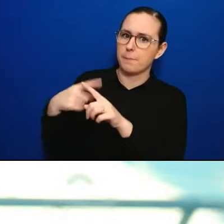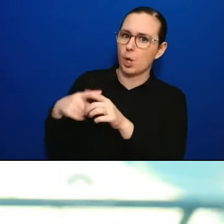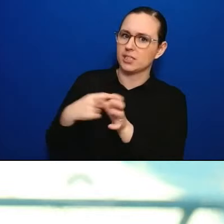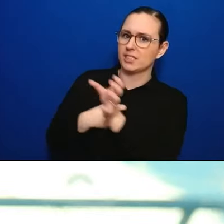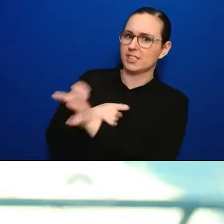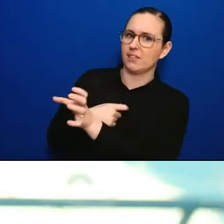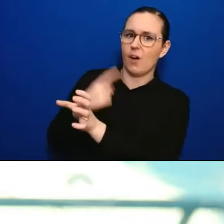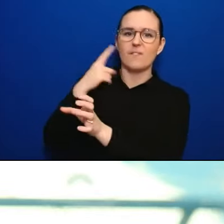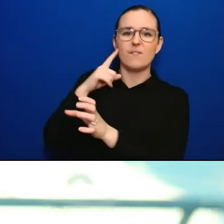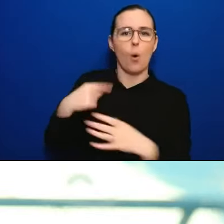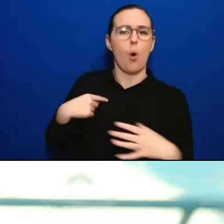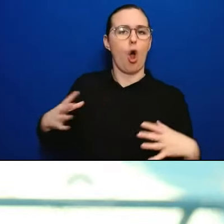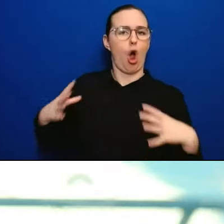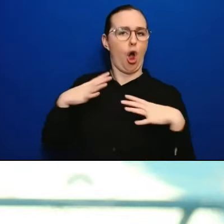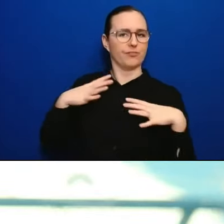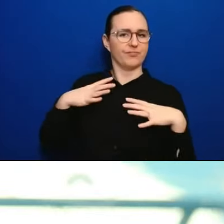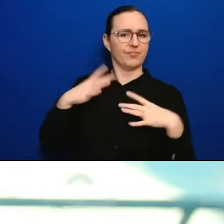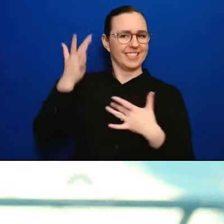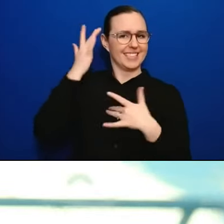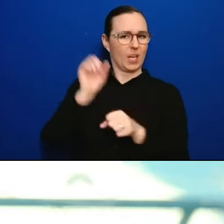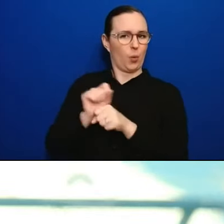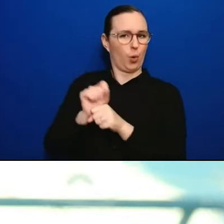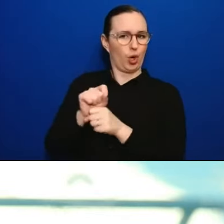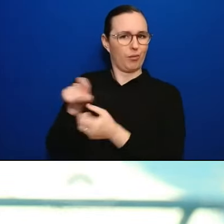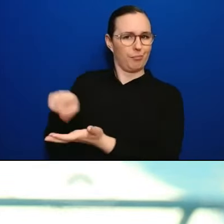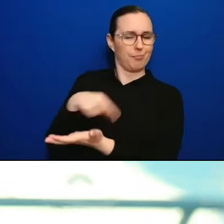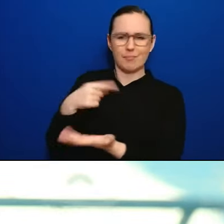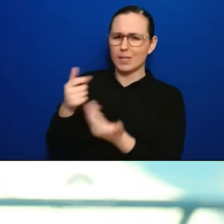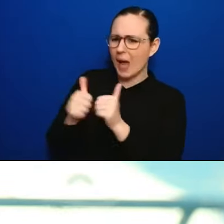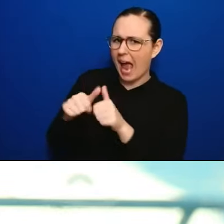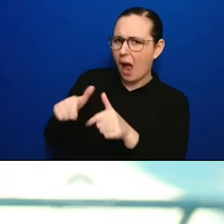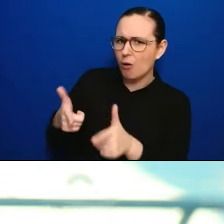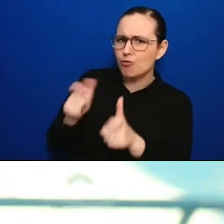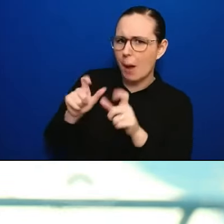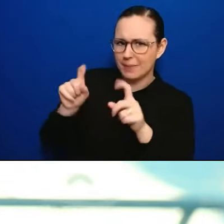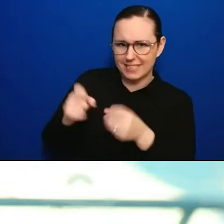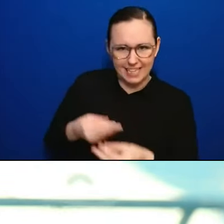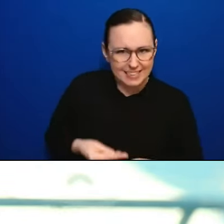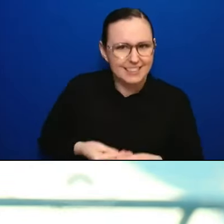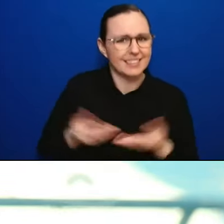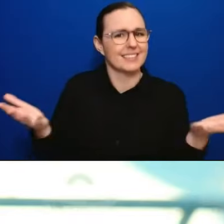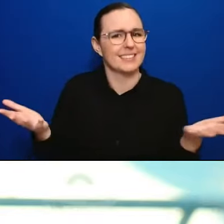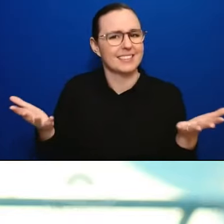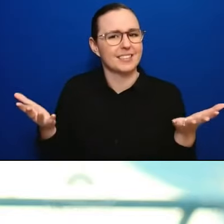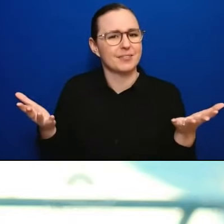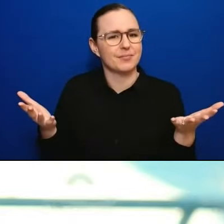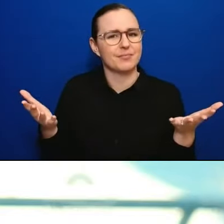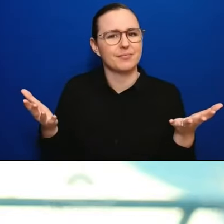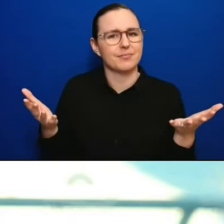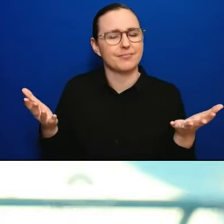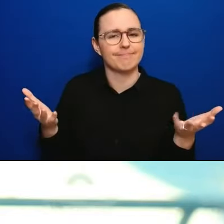need to show a positive test for work purposes for taking sick days.